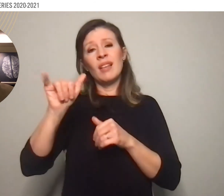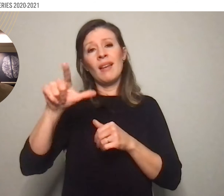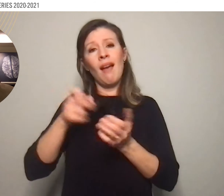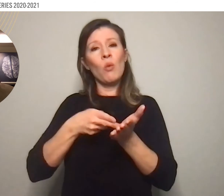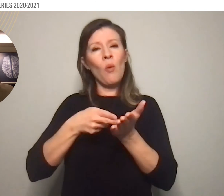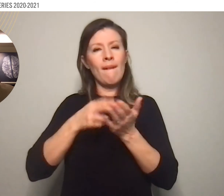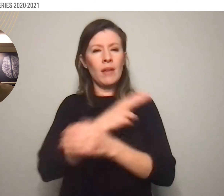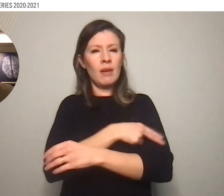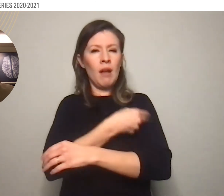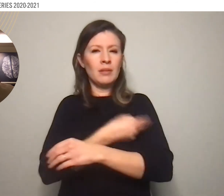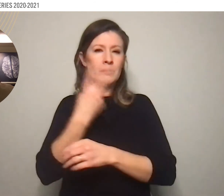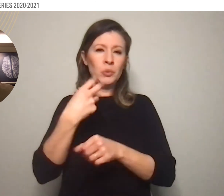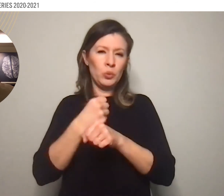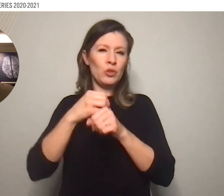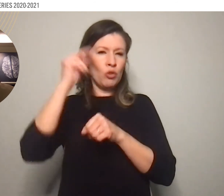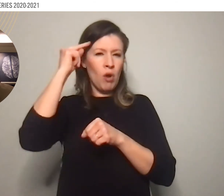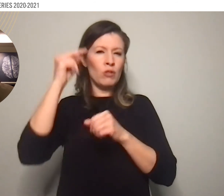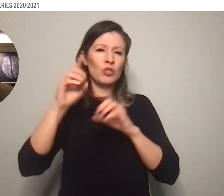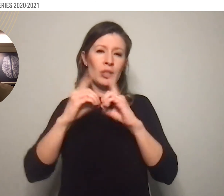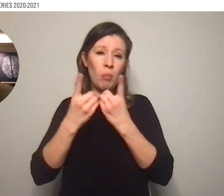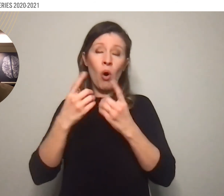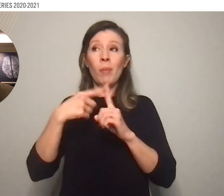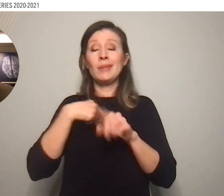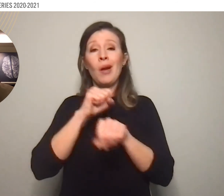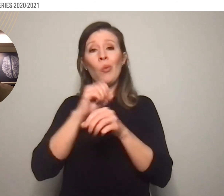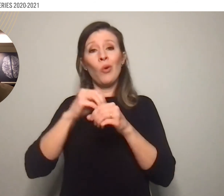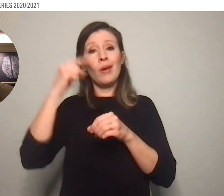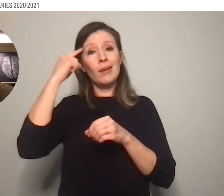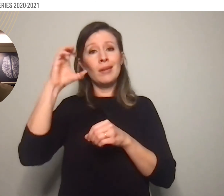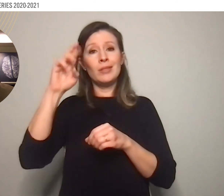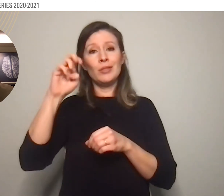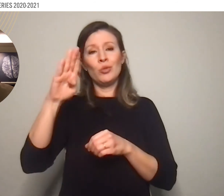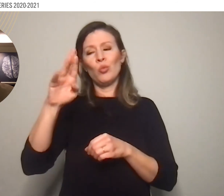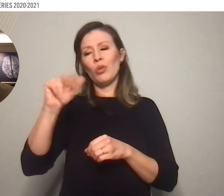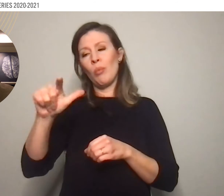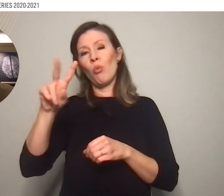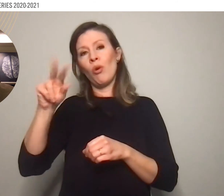Yale New Haven Hospital for two years in another department. I worked in cerebral vascular disease or stroke